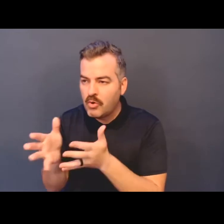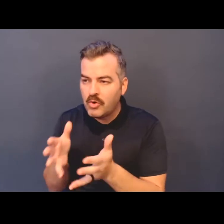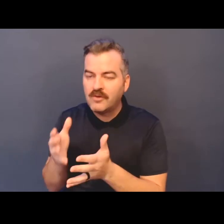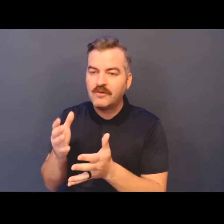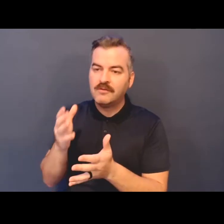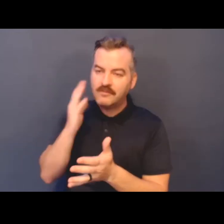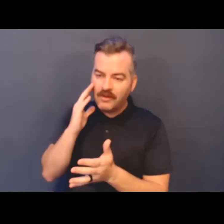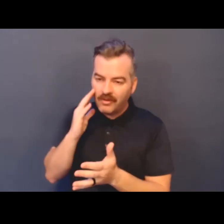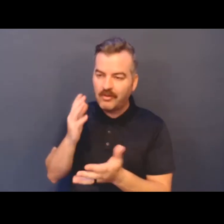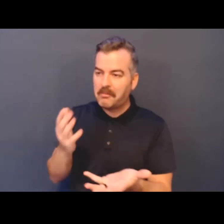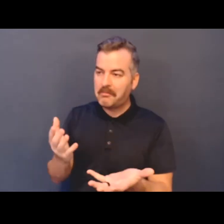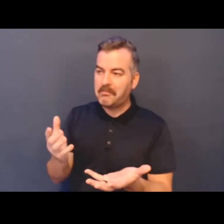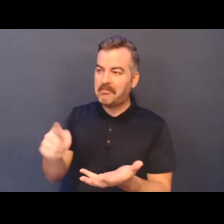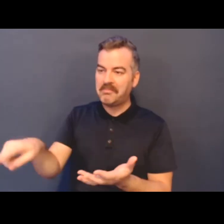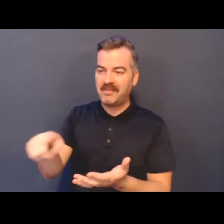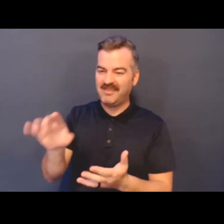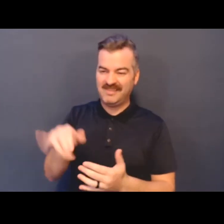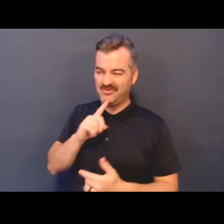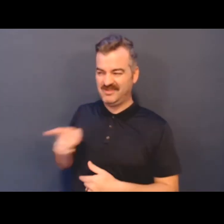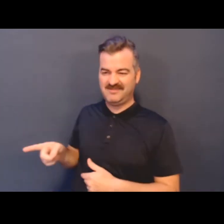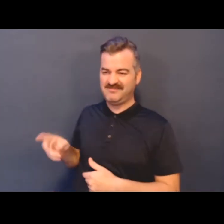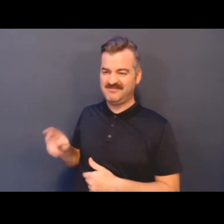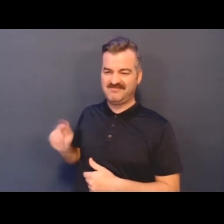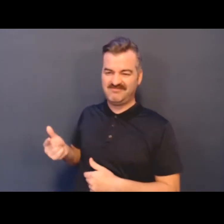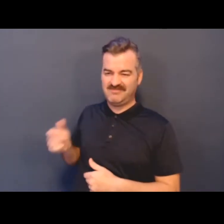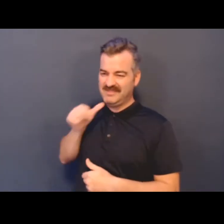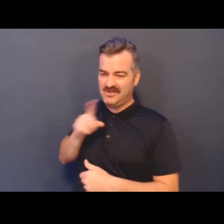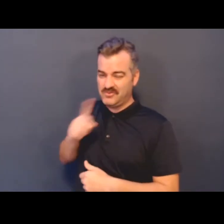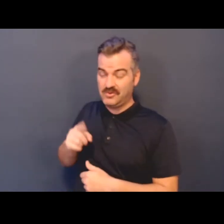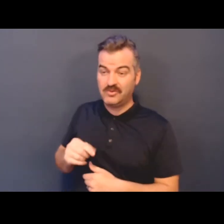to be exceptionally poorly founded. 15:14:45 And anyone who has spent much time